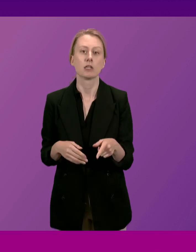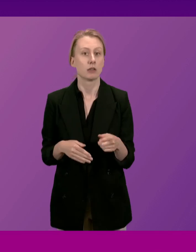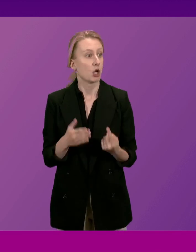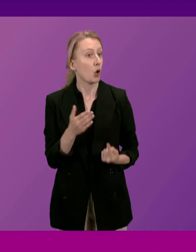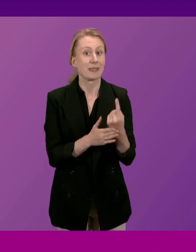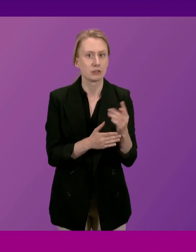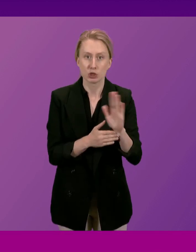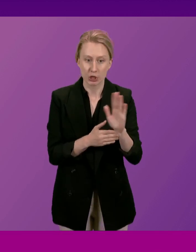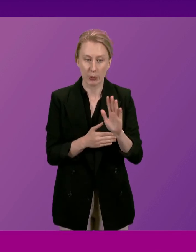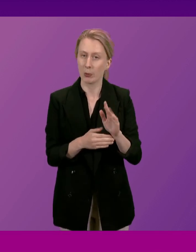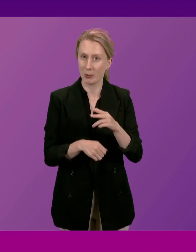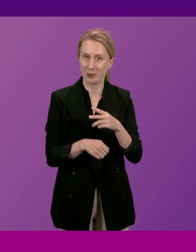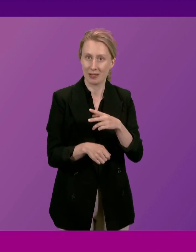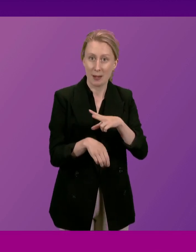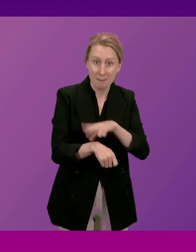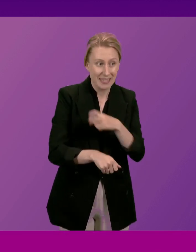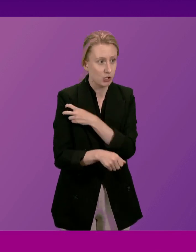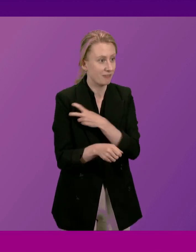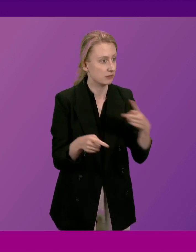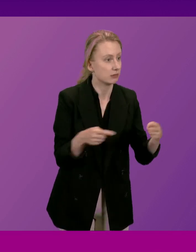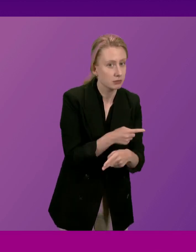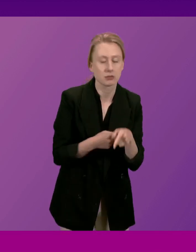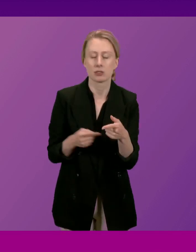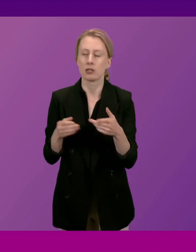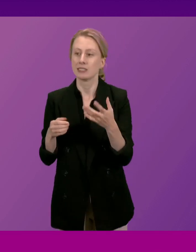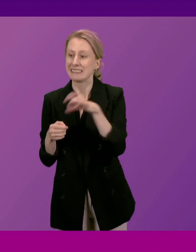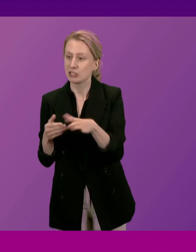cut the number of police officers and shut police stations. It has decimated youth work